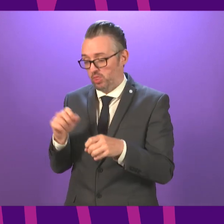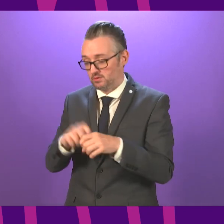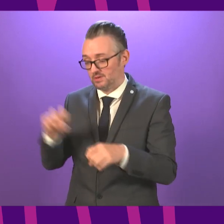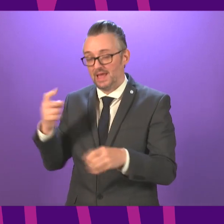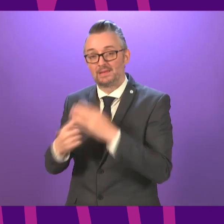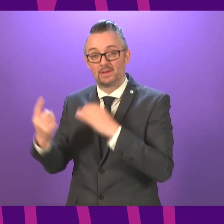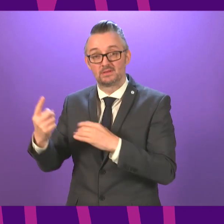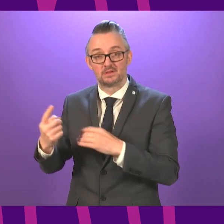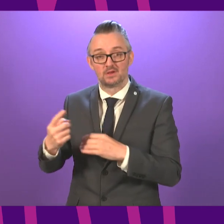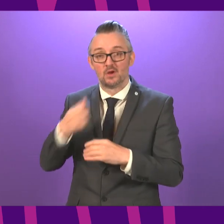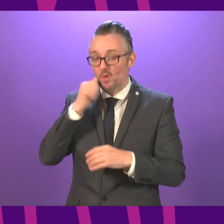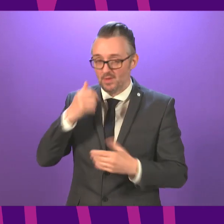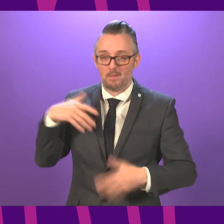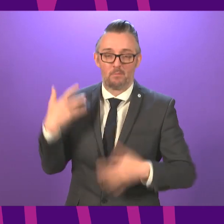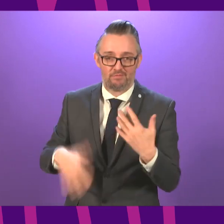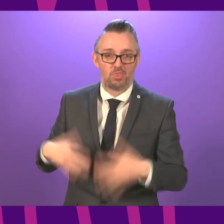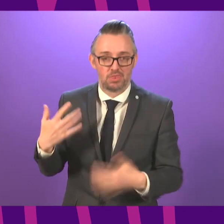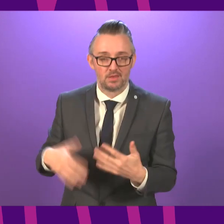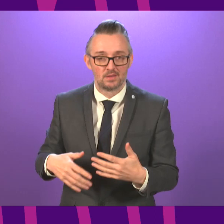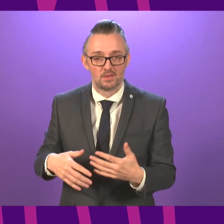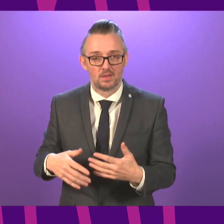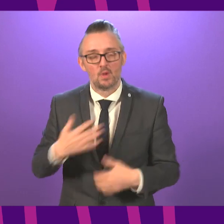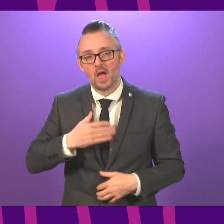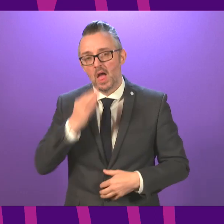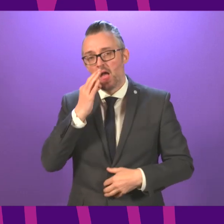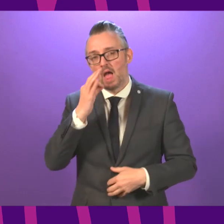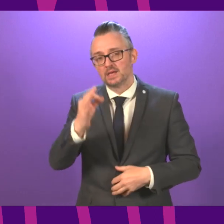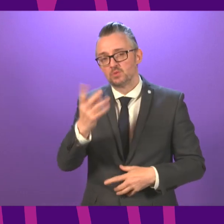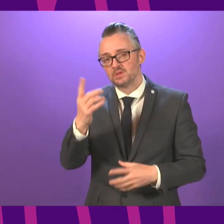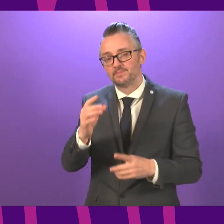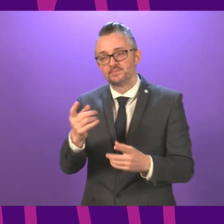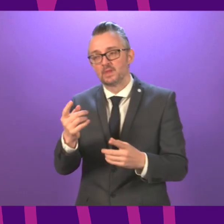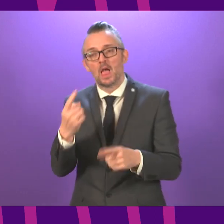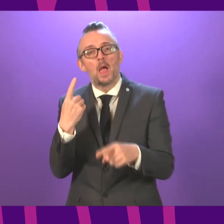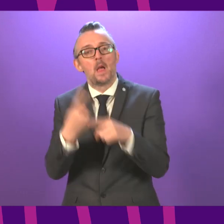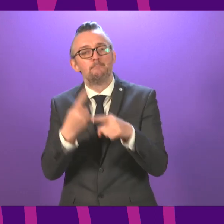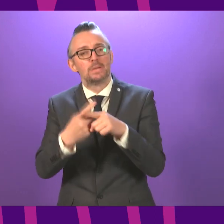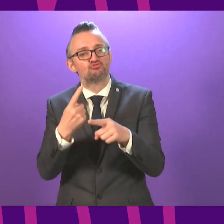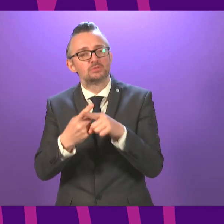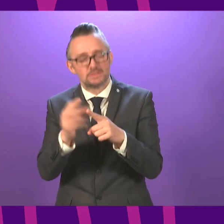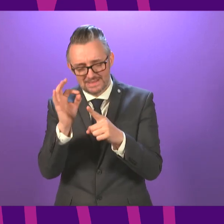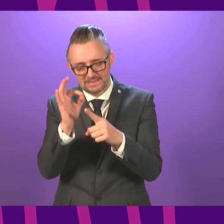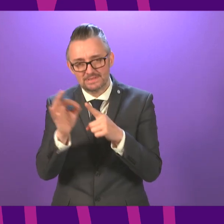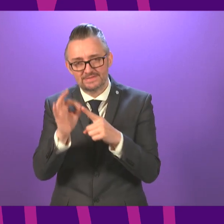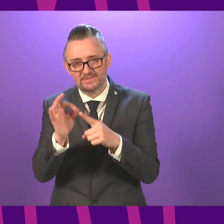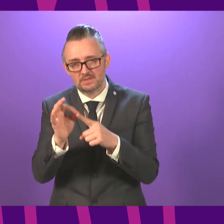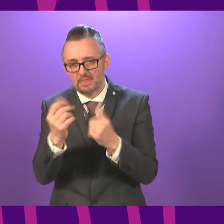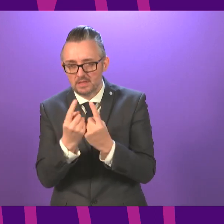What specific emergency measures from the long list that he has provided to